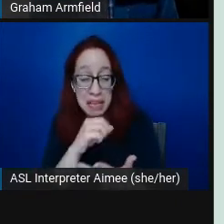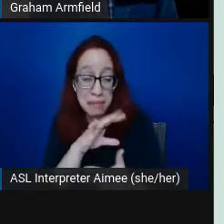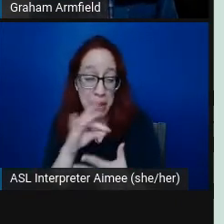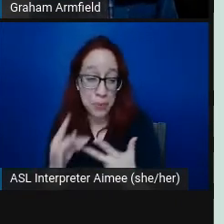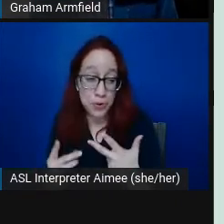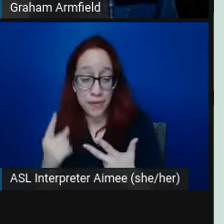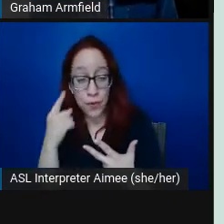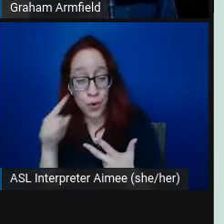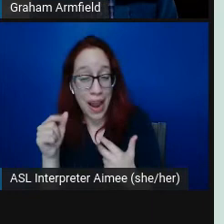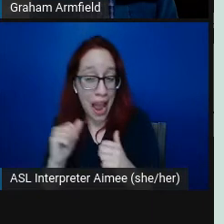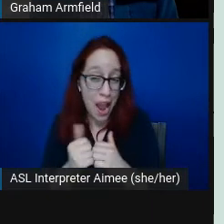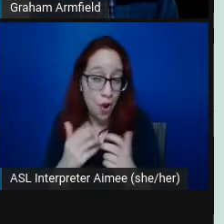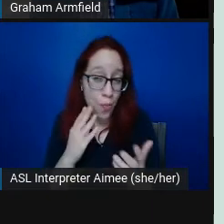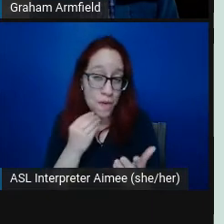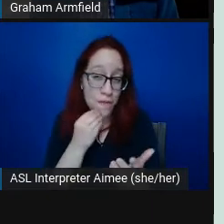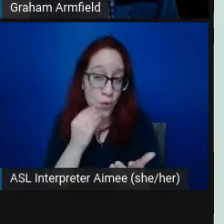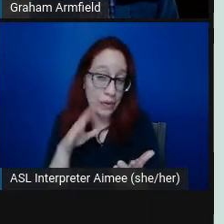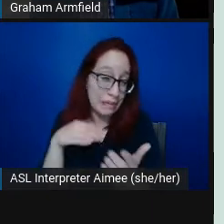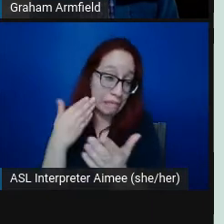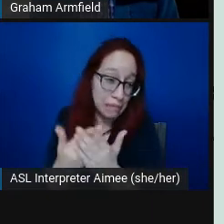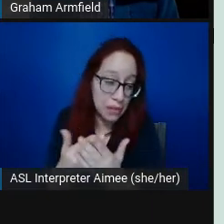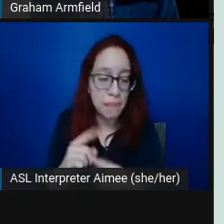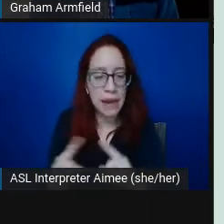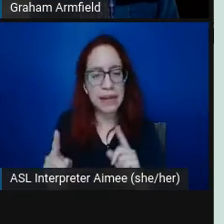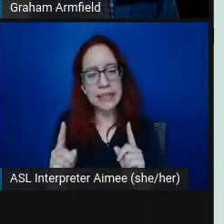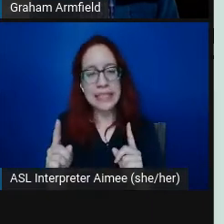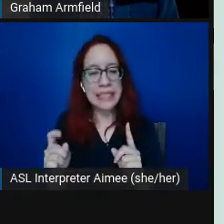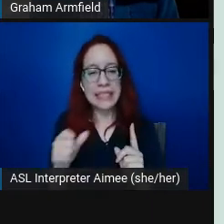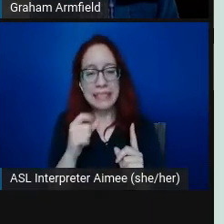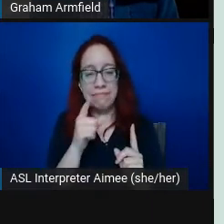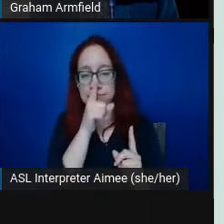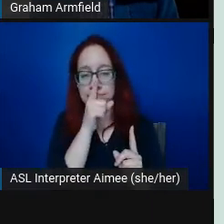how I want my food, but it doesn't read out eating options